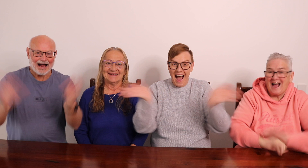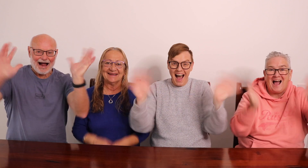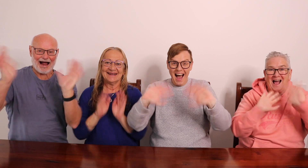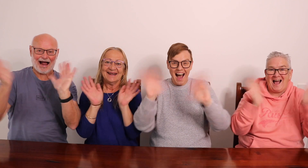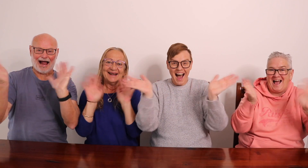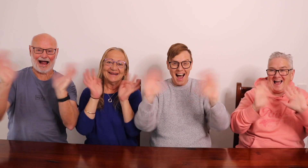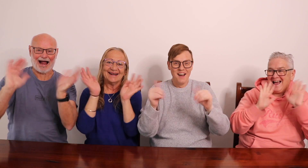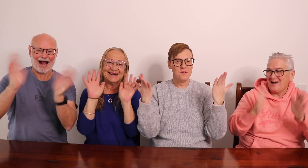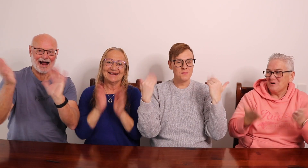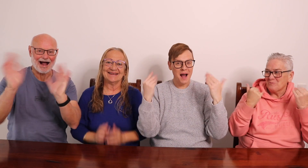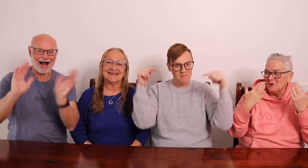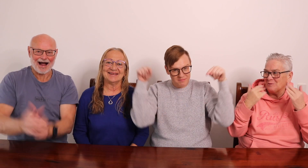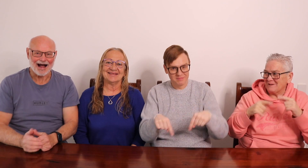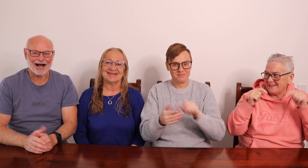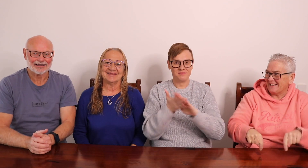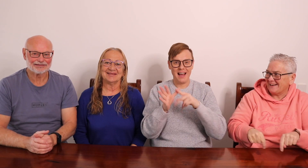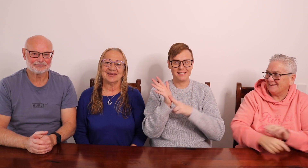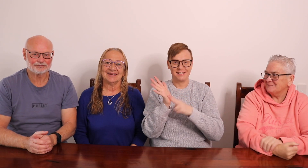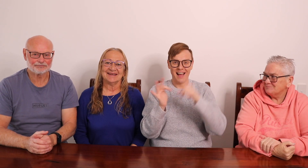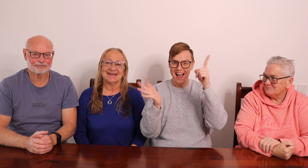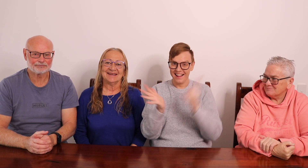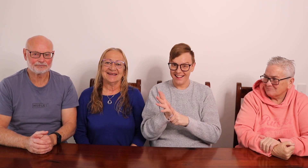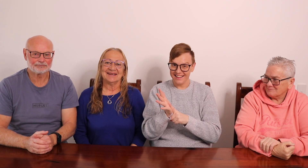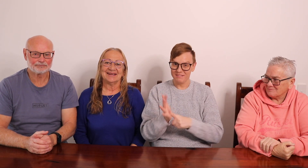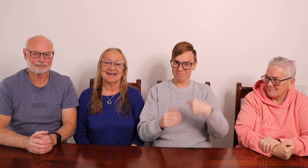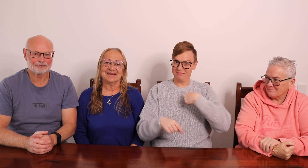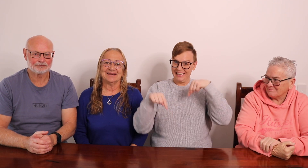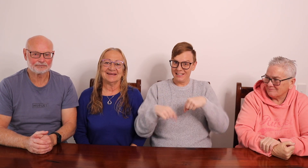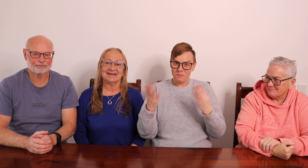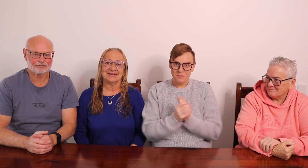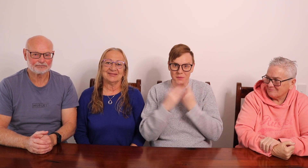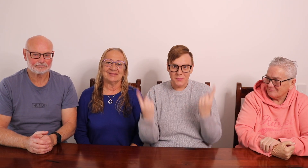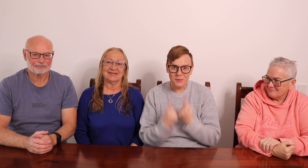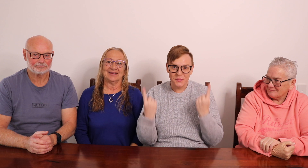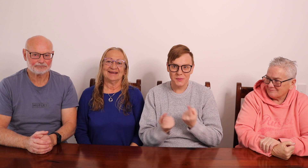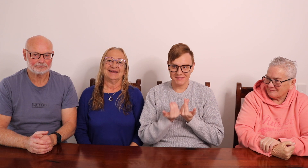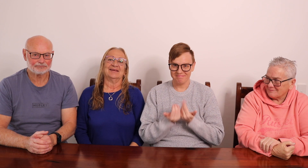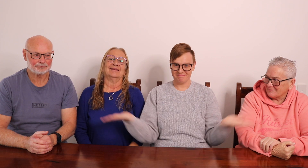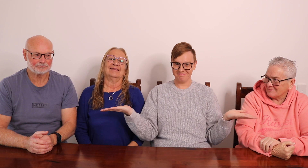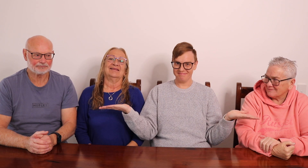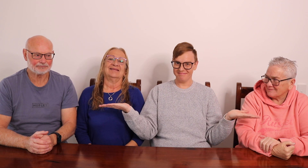Hello! Welcome back to my channel. Who am I here with?